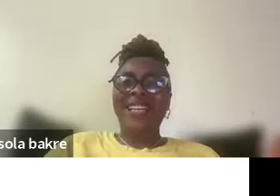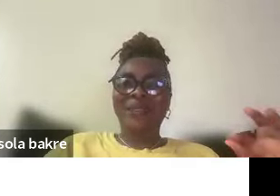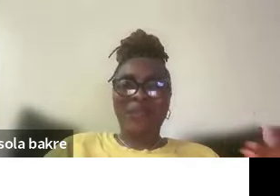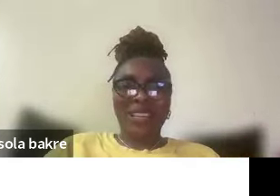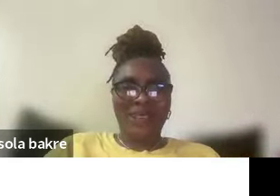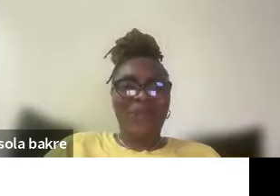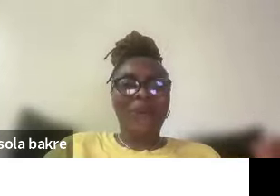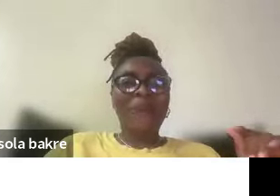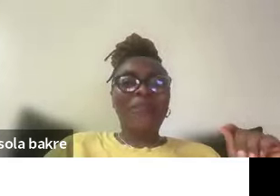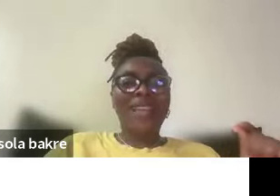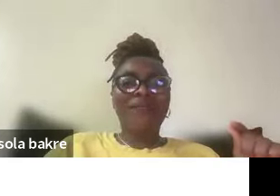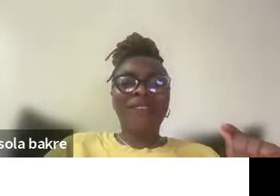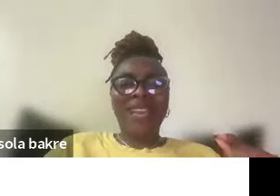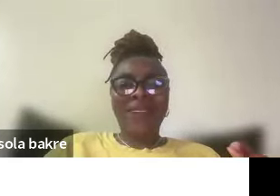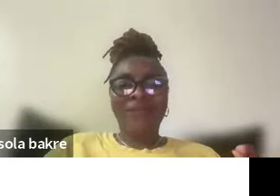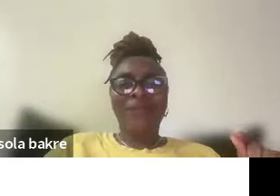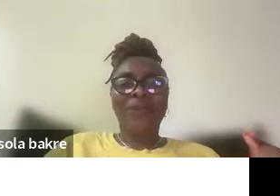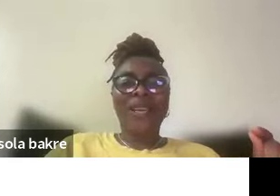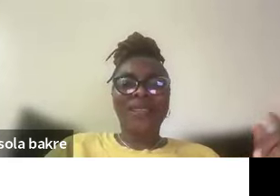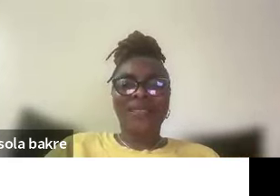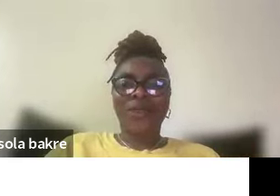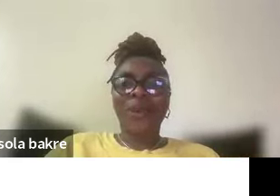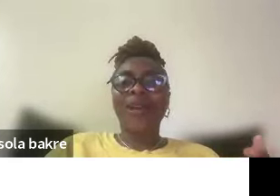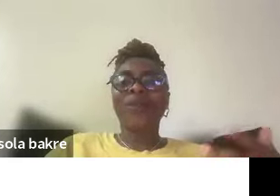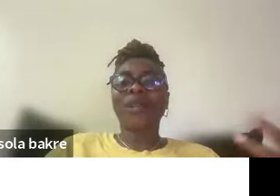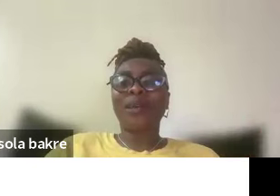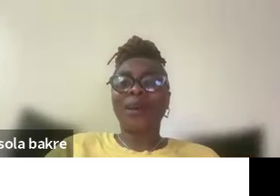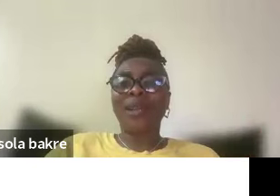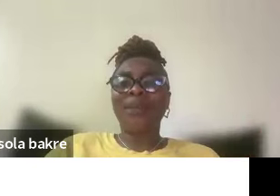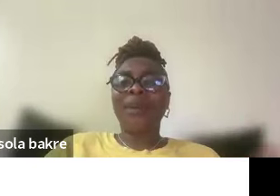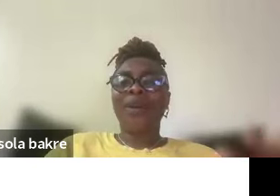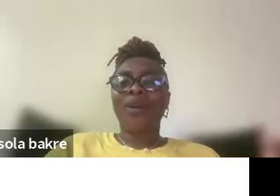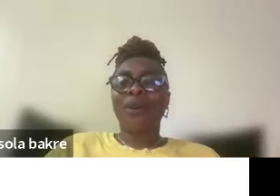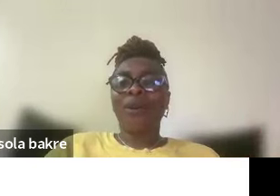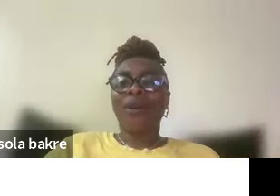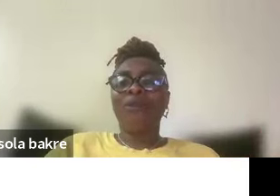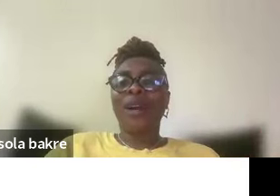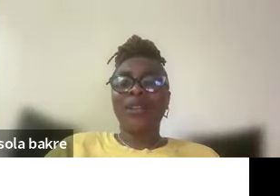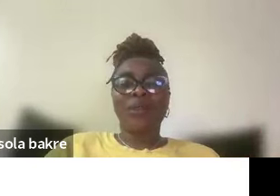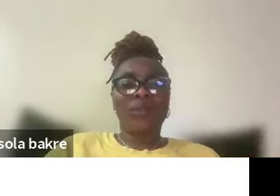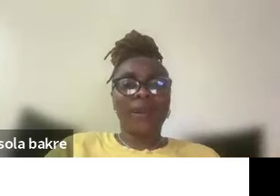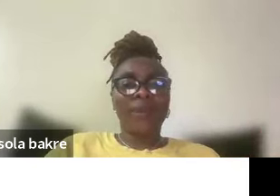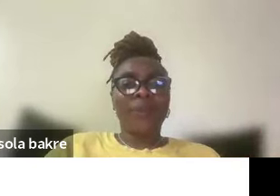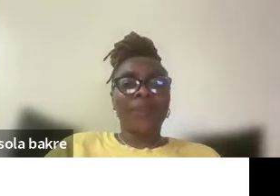sola bakre: That's the French for FEFO. SC. You will hear us talking about them sola bakre: over and over.